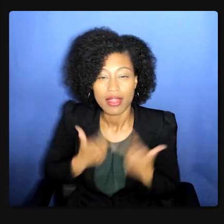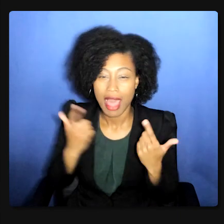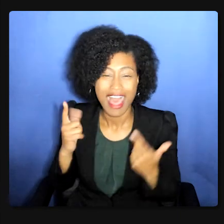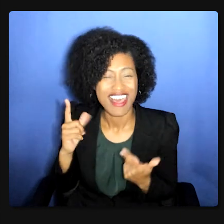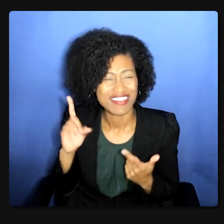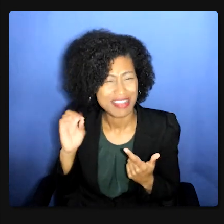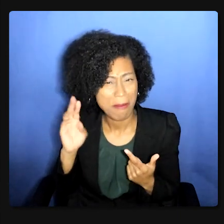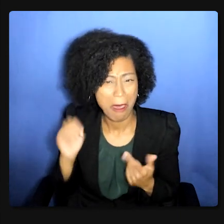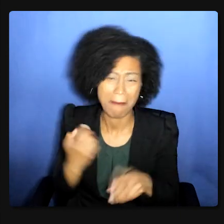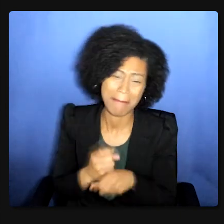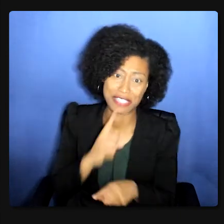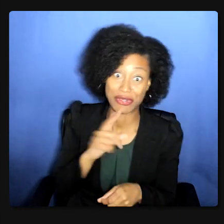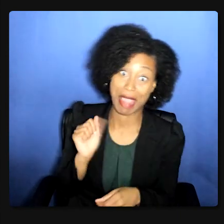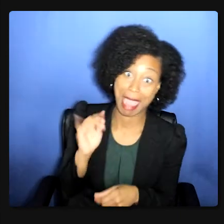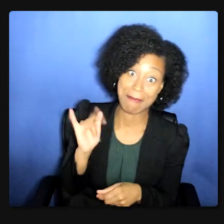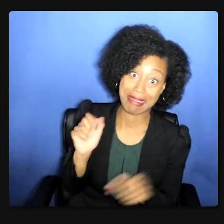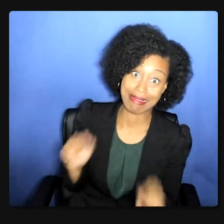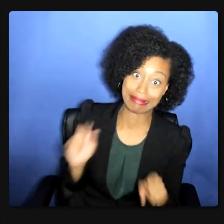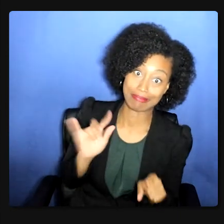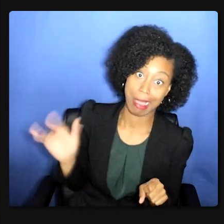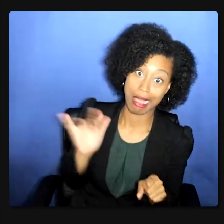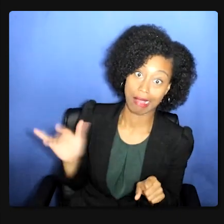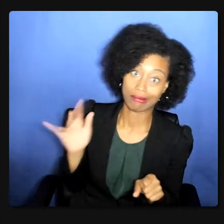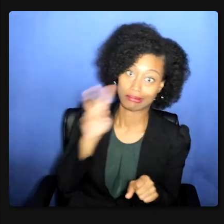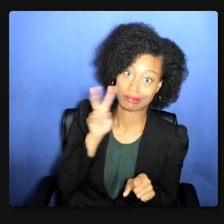But you know, live demo, let's make sure Amie can spell.